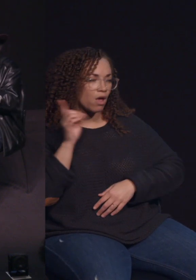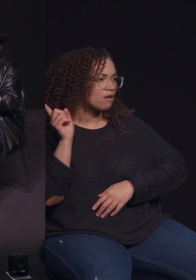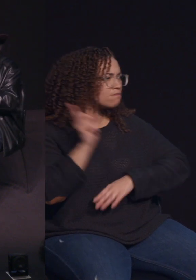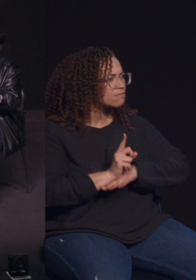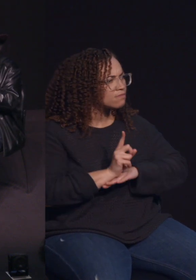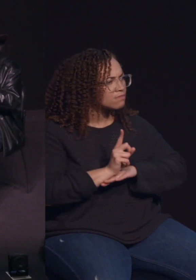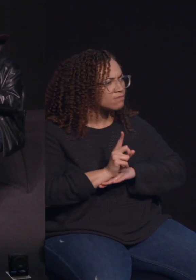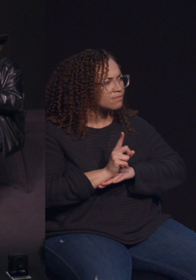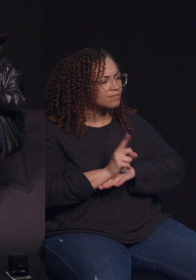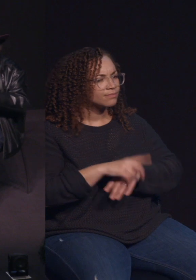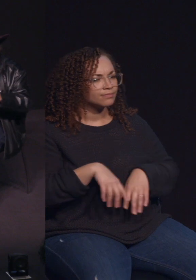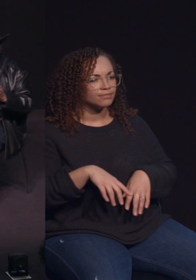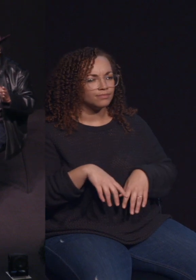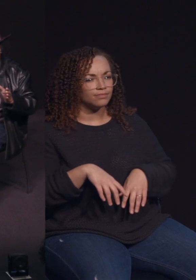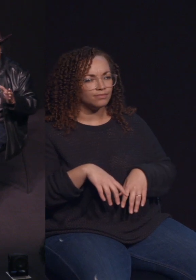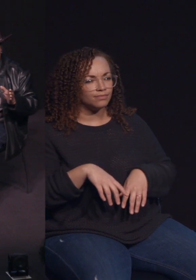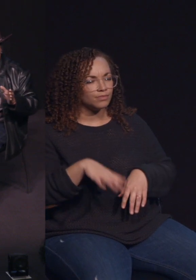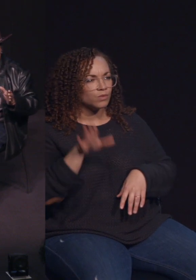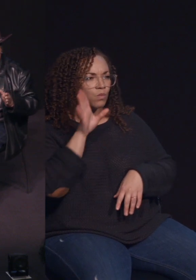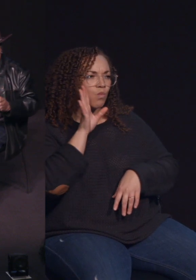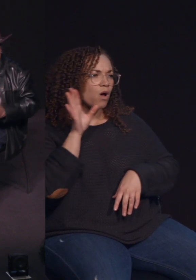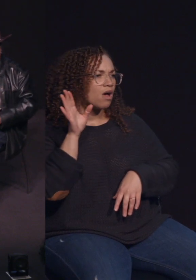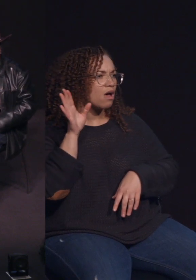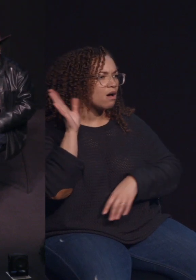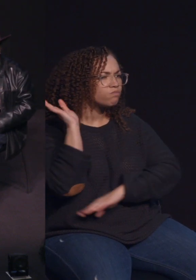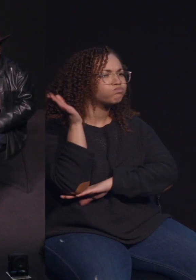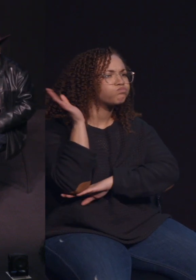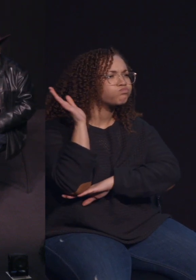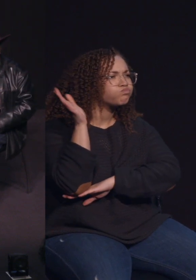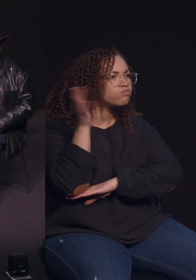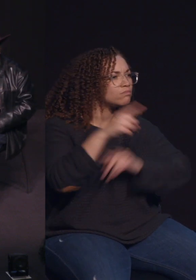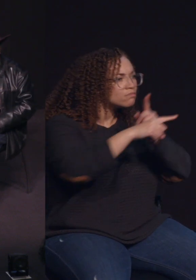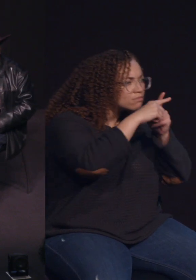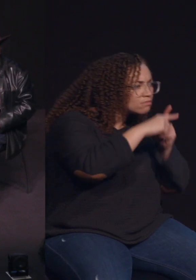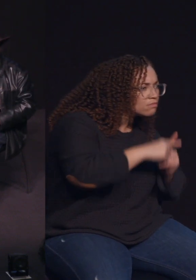from pro to con on it. You know, I learned a lot, you know?